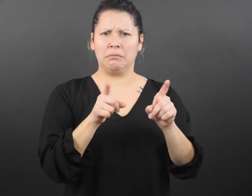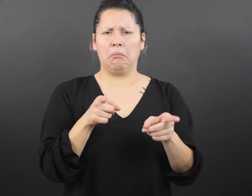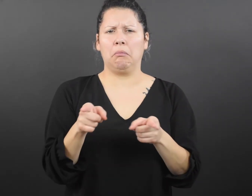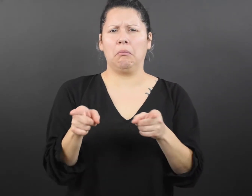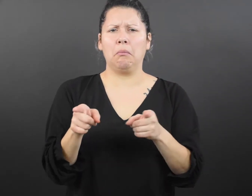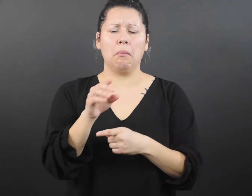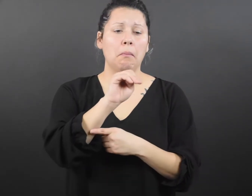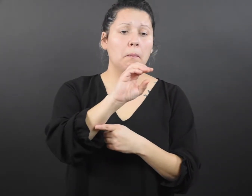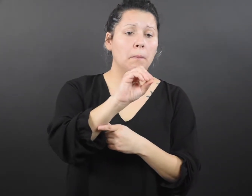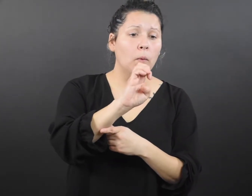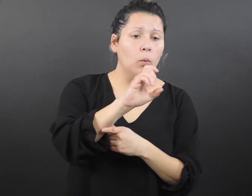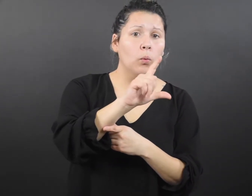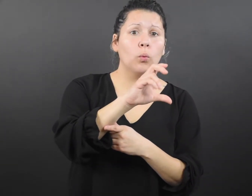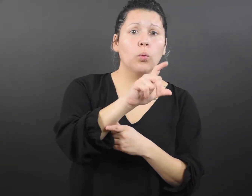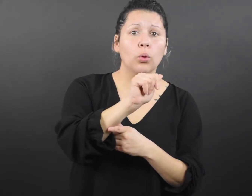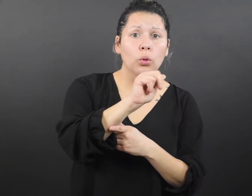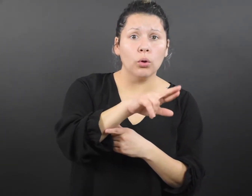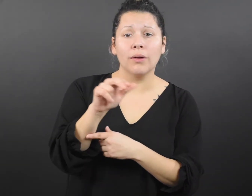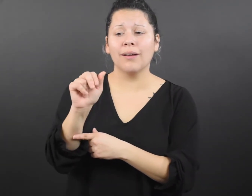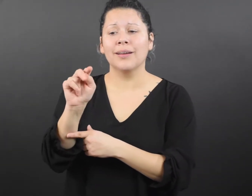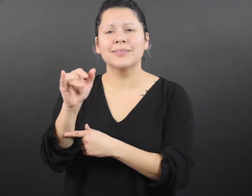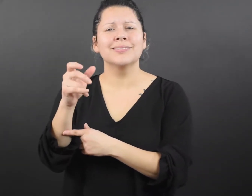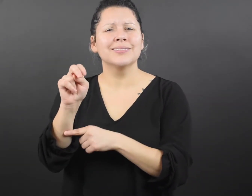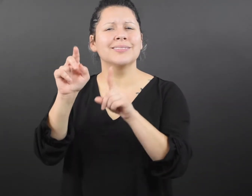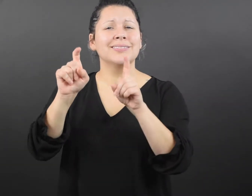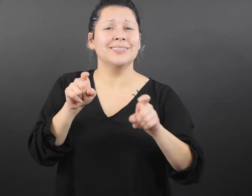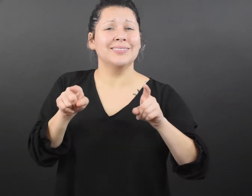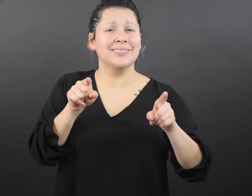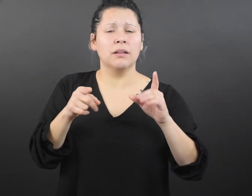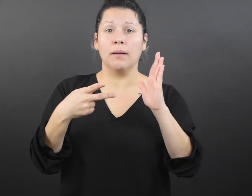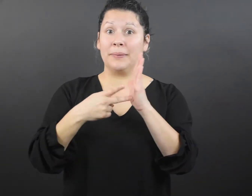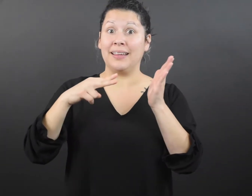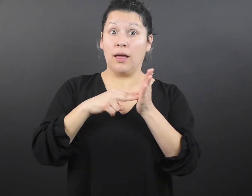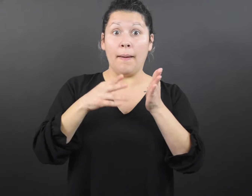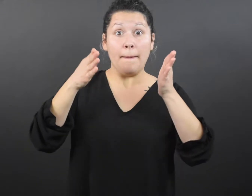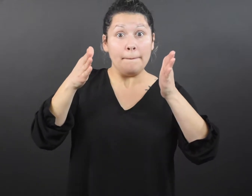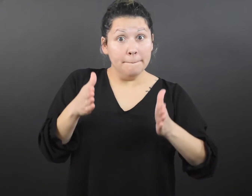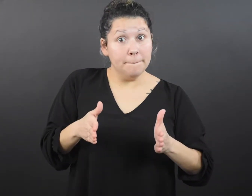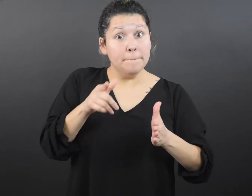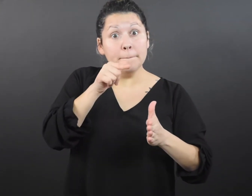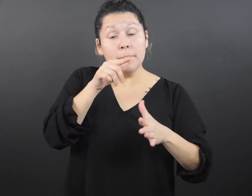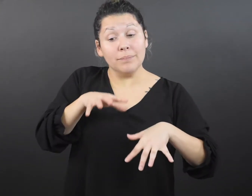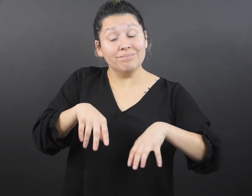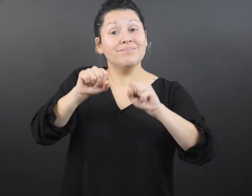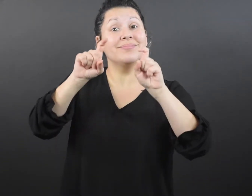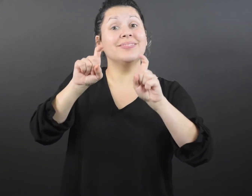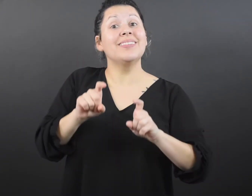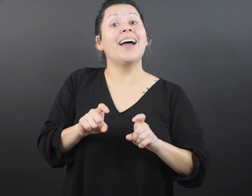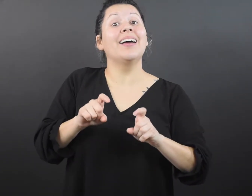A positive COVID-19 test (molecular or antigen test) means the person who took the test